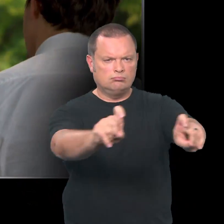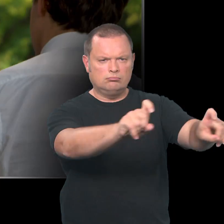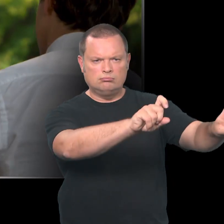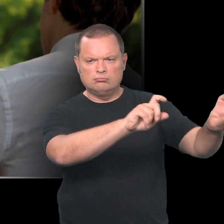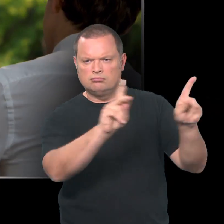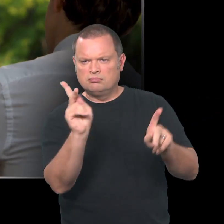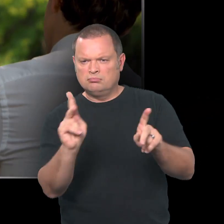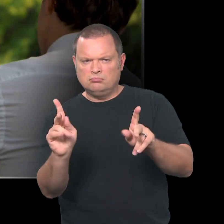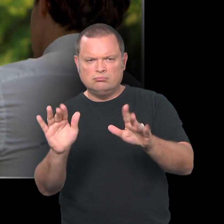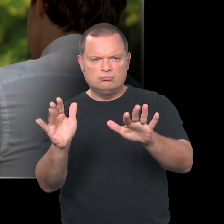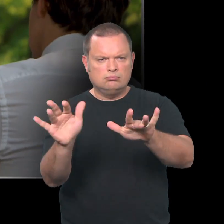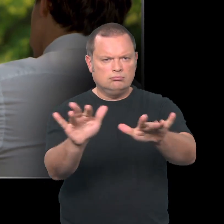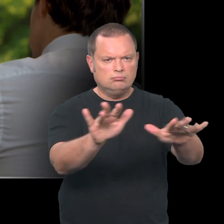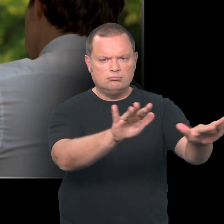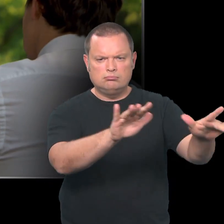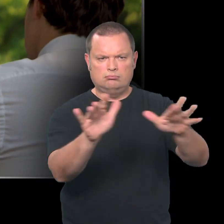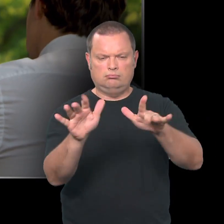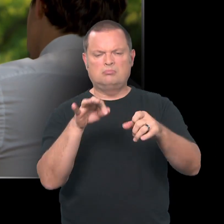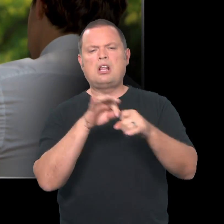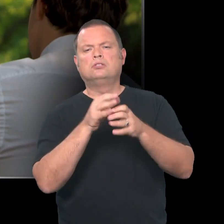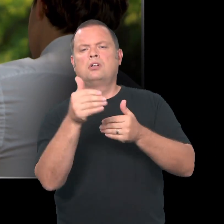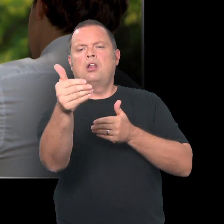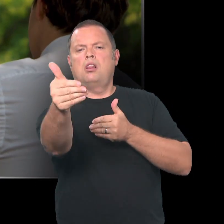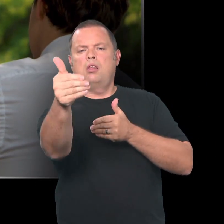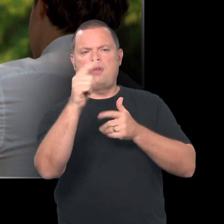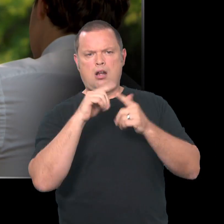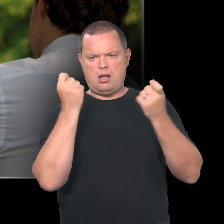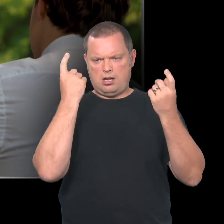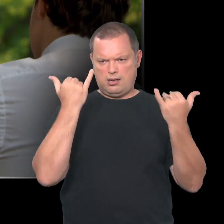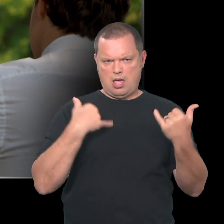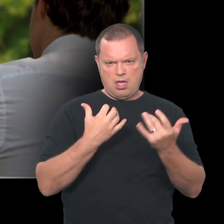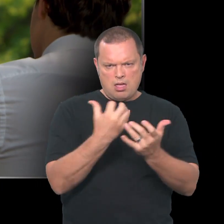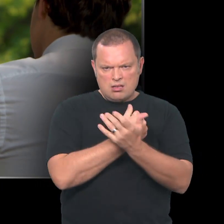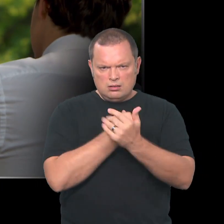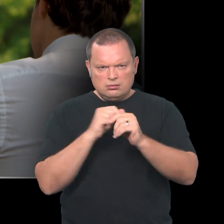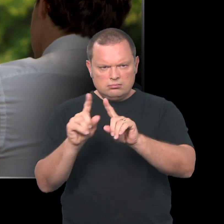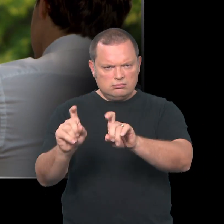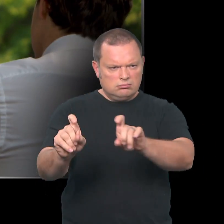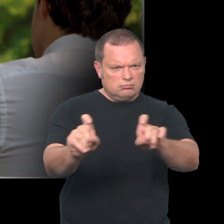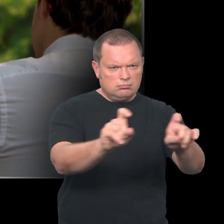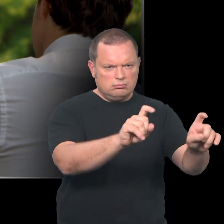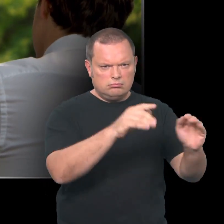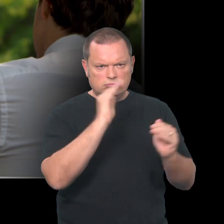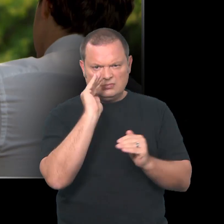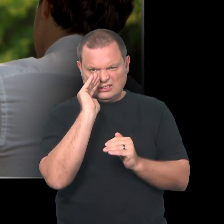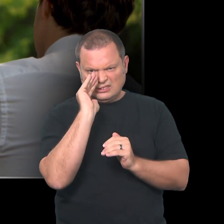When one looks at every survey that's done right now, we've still got a ways to go. But every survey would suggest